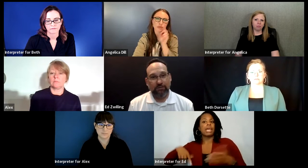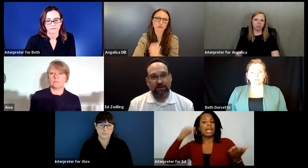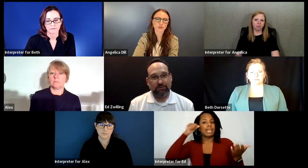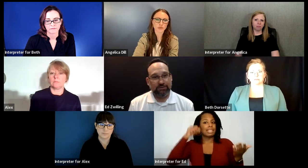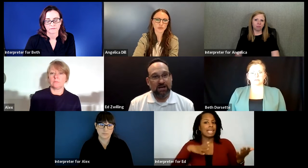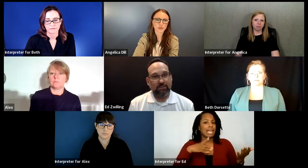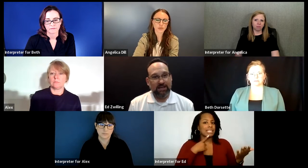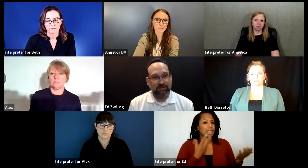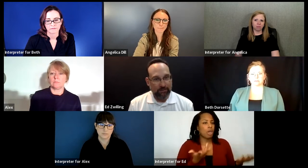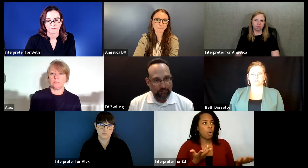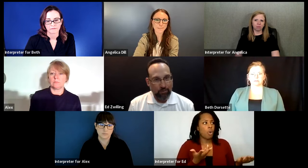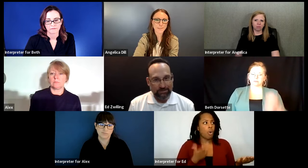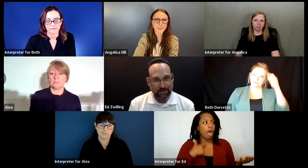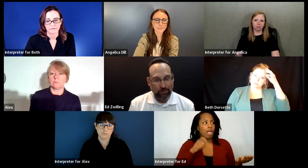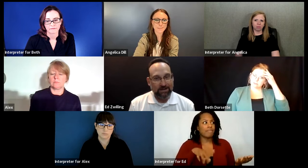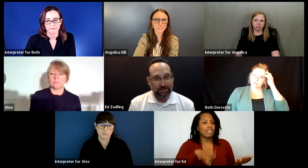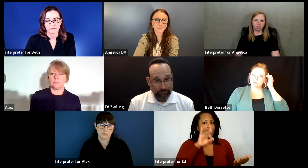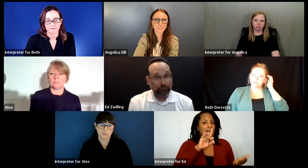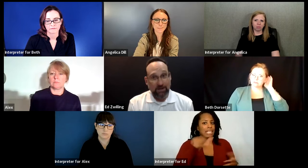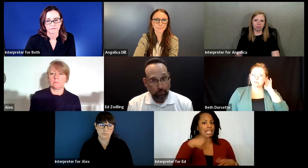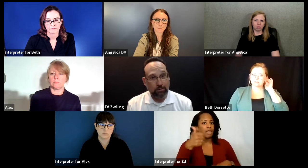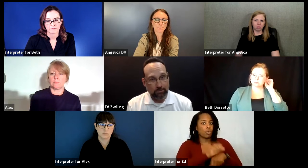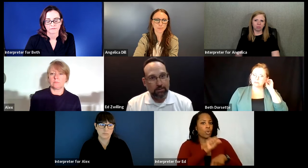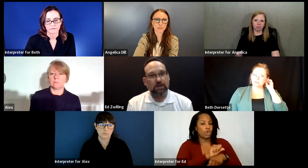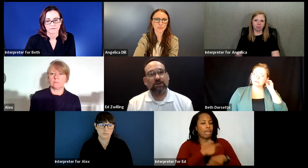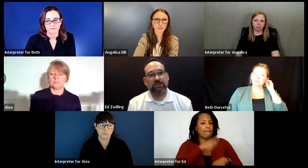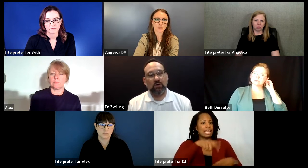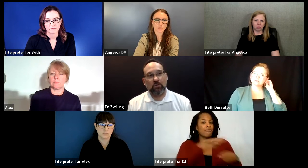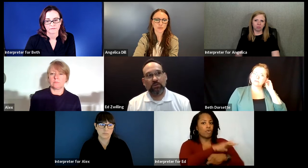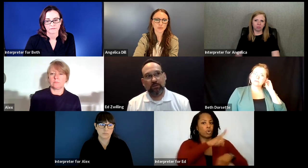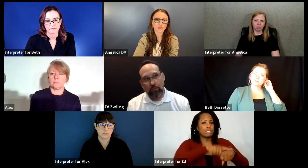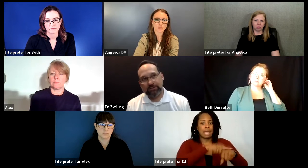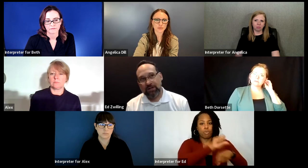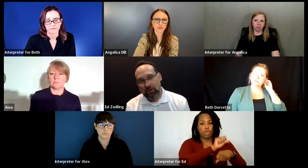go find another job I can't live off of part-time work I need full-time work the employer said